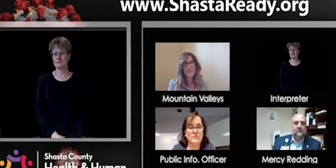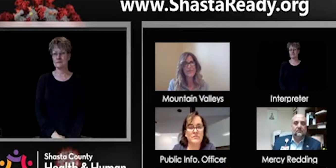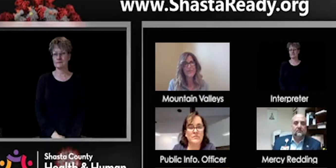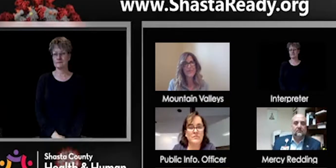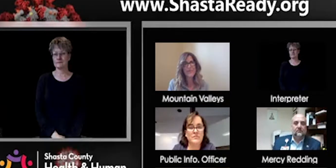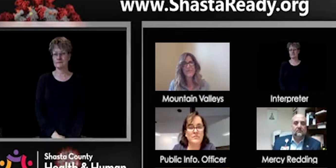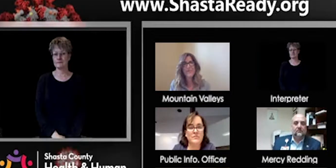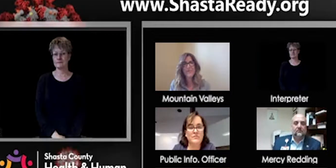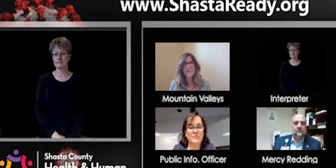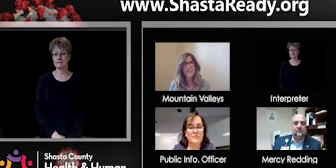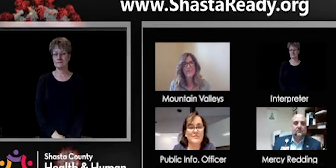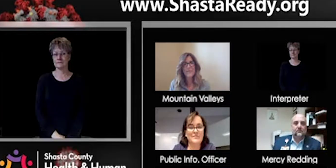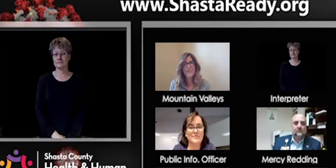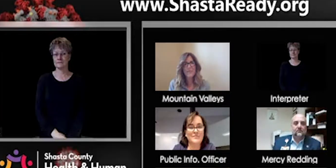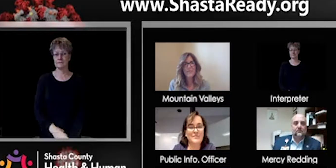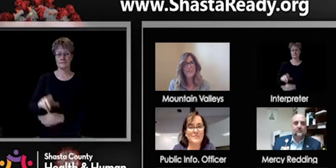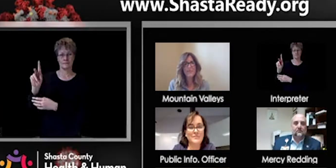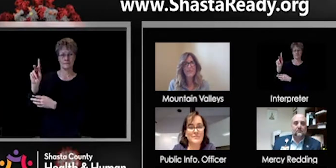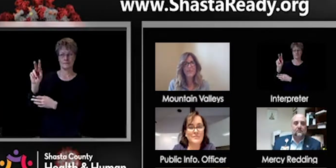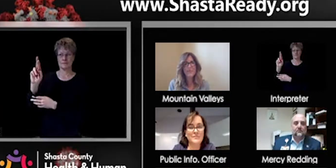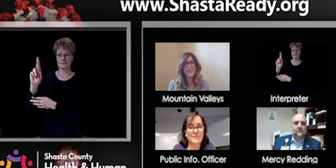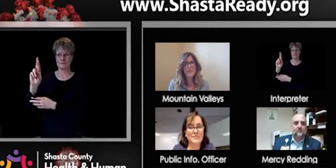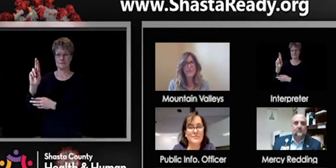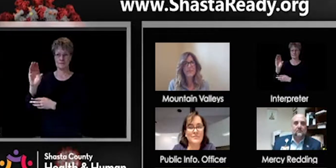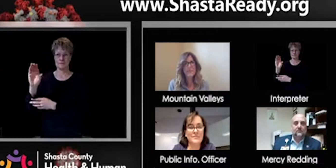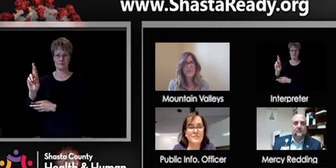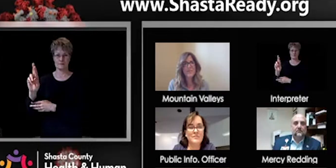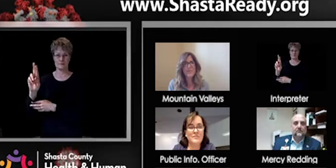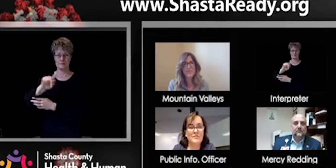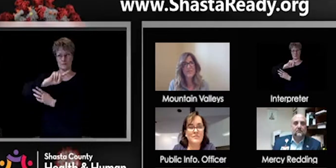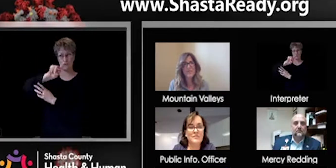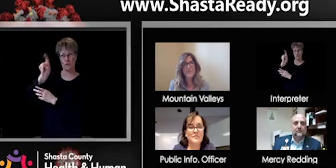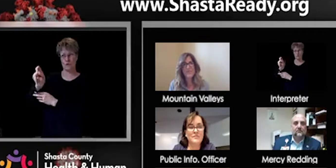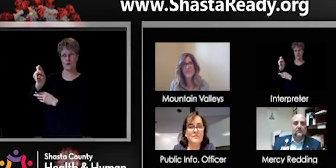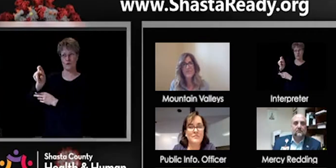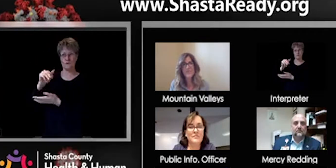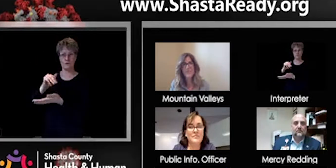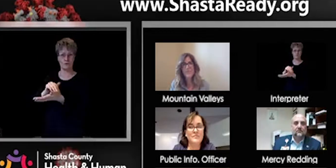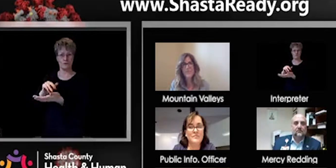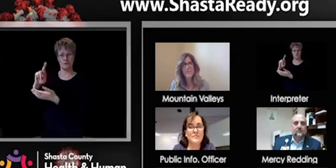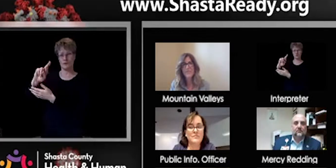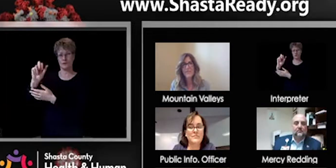Well I’d like to ask Dr. Ramstrom, I know you’re just getting the committee put together,